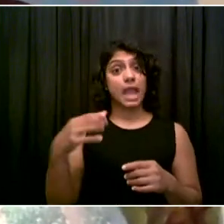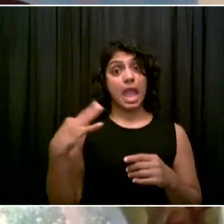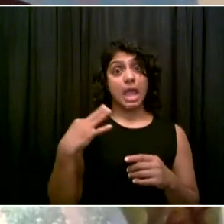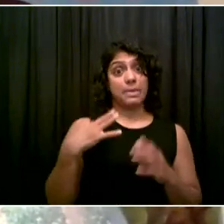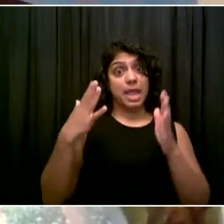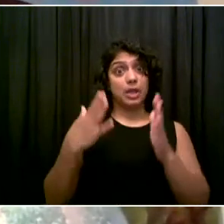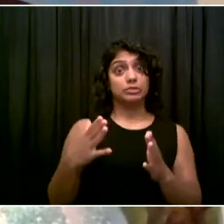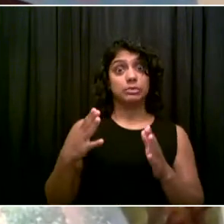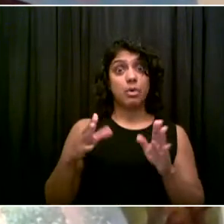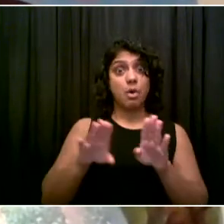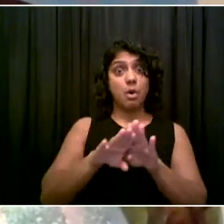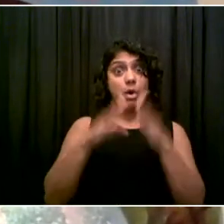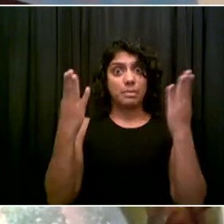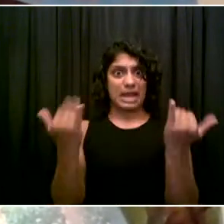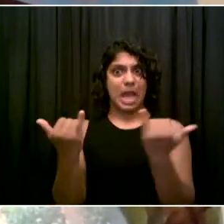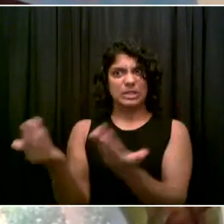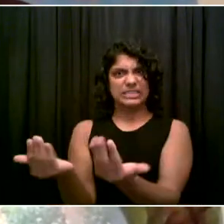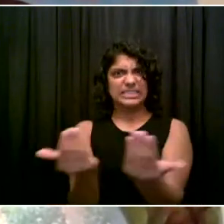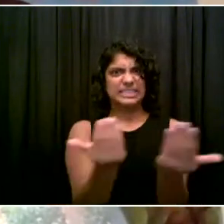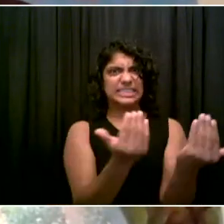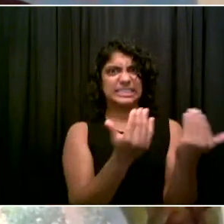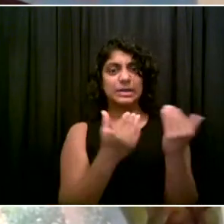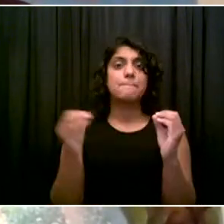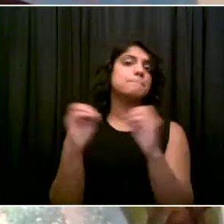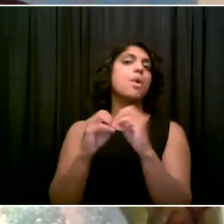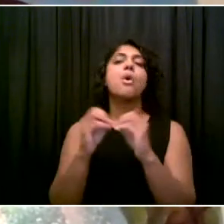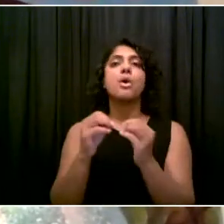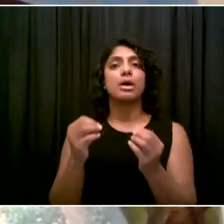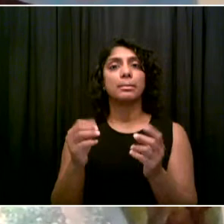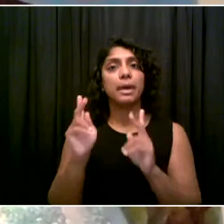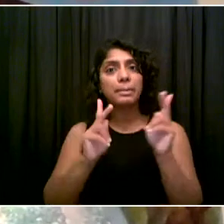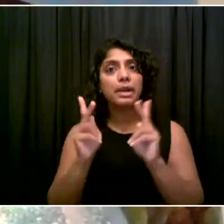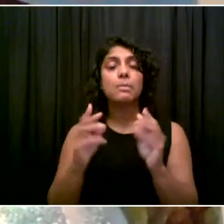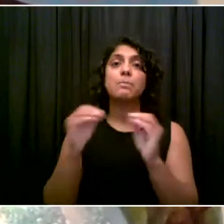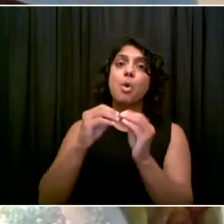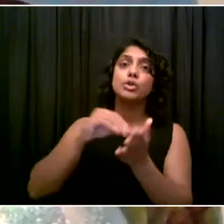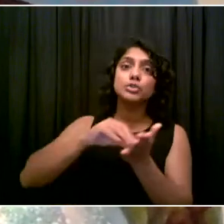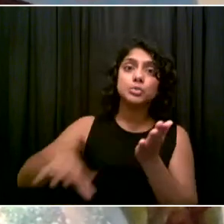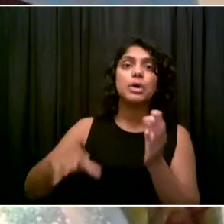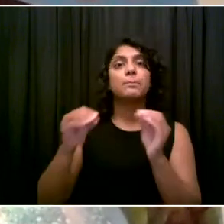WE KEPT THE APPLICATIONS OPEN BECAUE SWE WANTED TO MAKE SURE WE ACCOMMODATE EVEY RFAMILY THAT WANTED TO